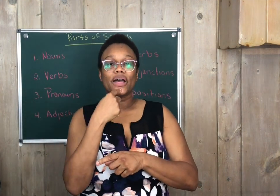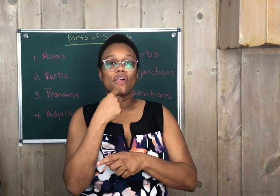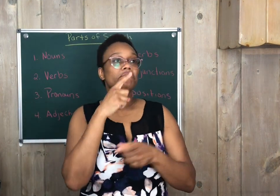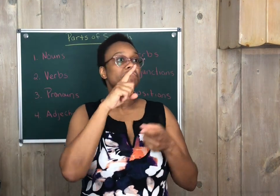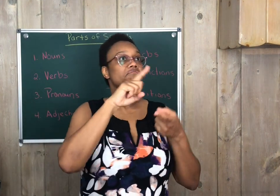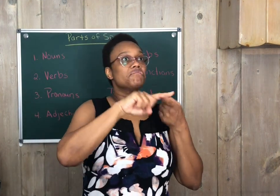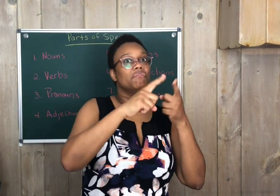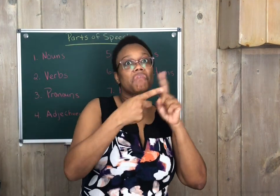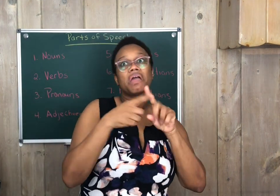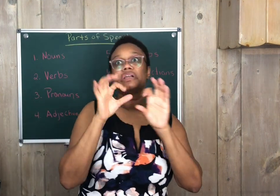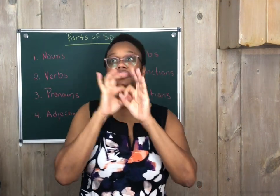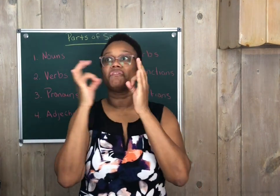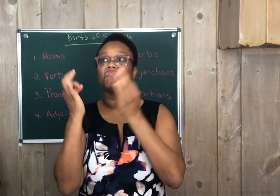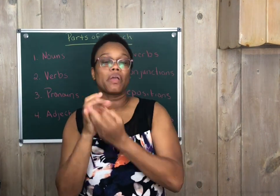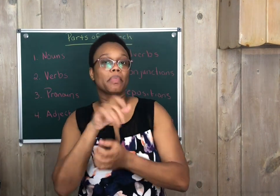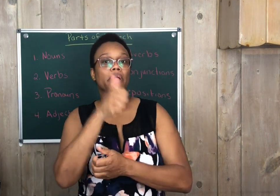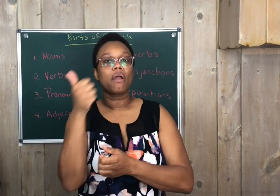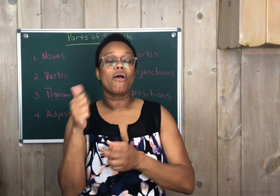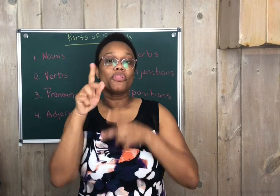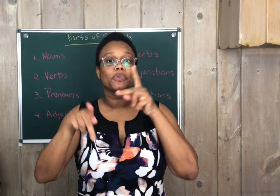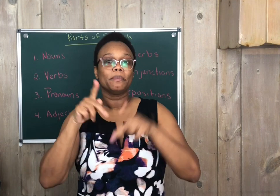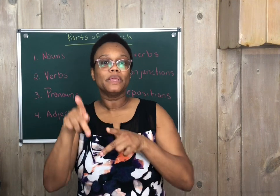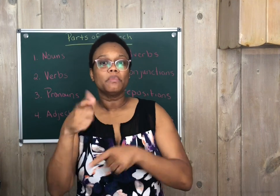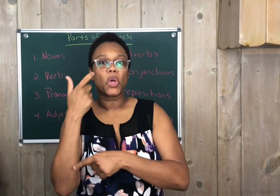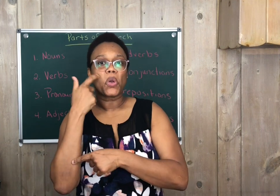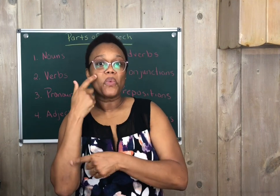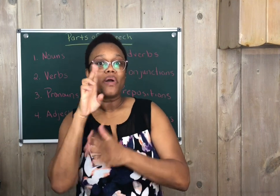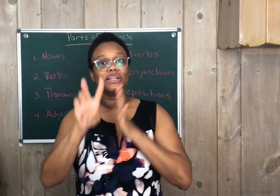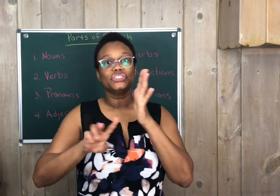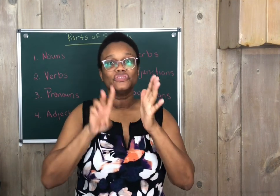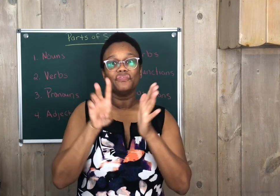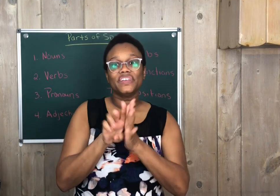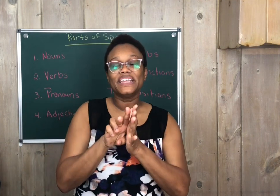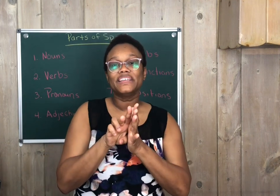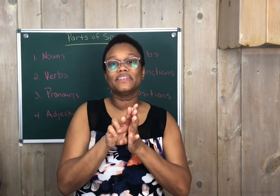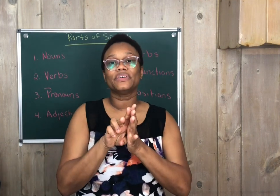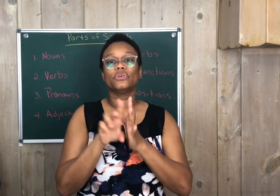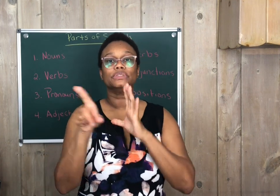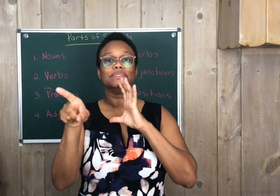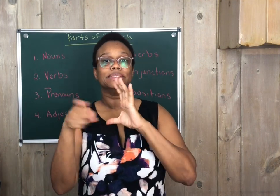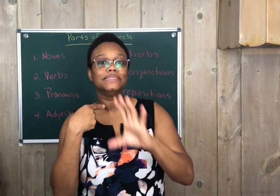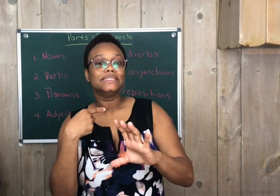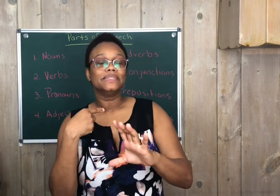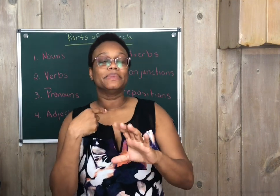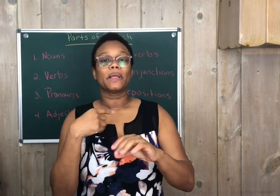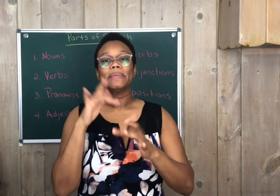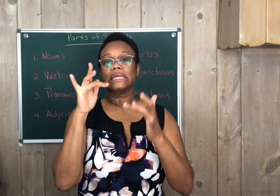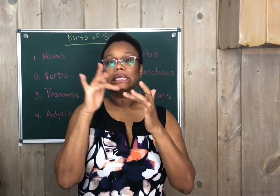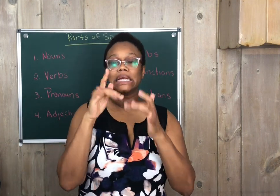I'd like you to tell your friends and family and other people who might be interested in watching these videos and you